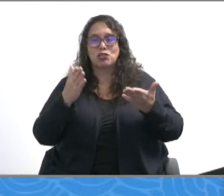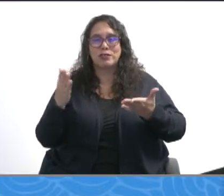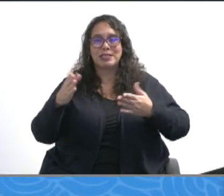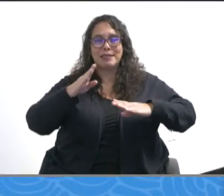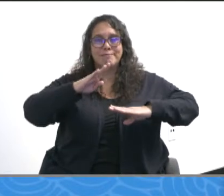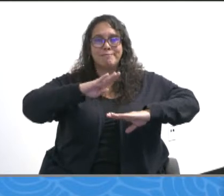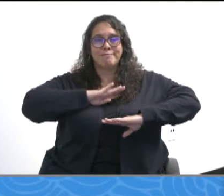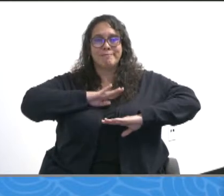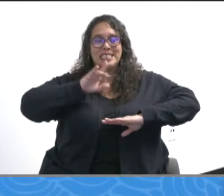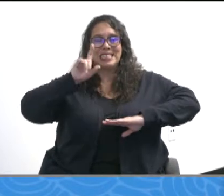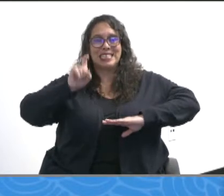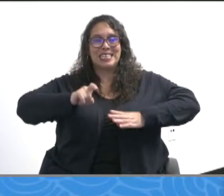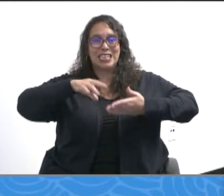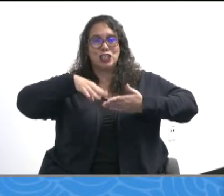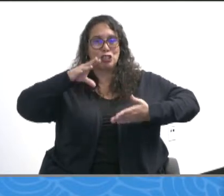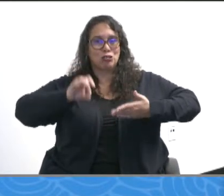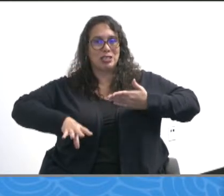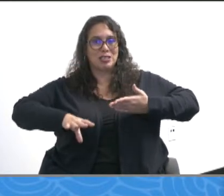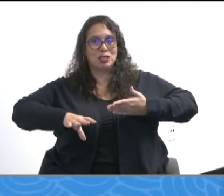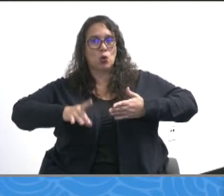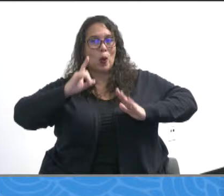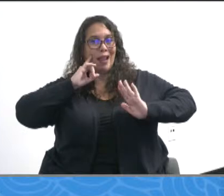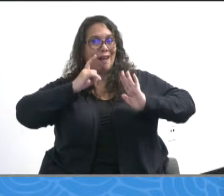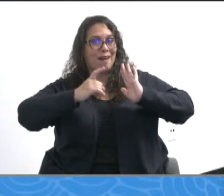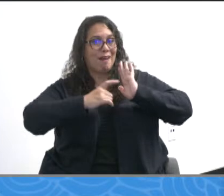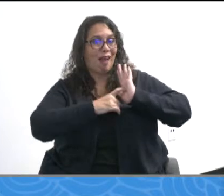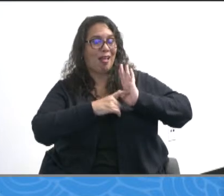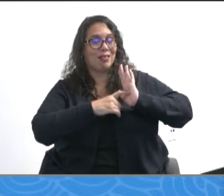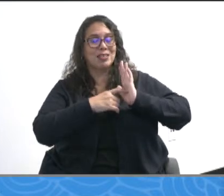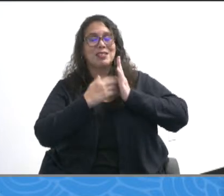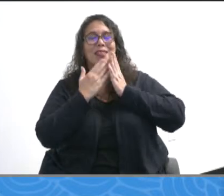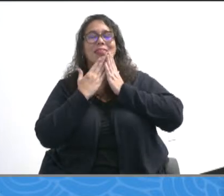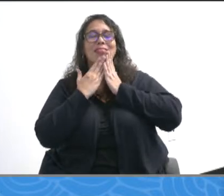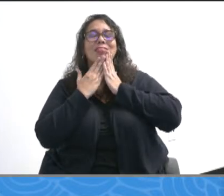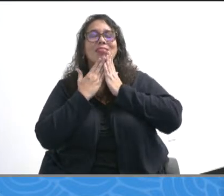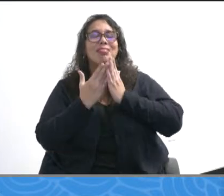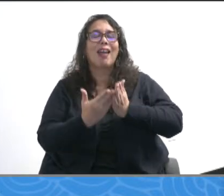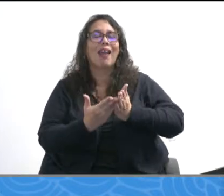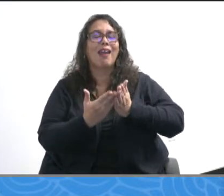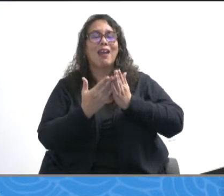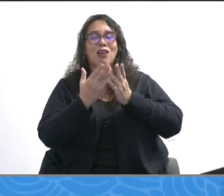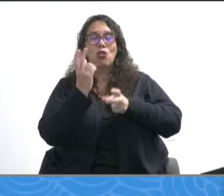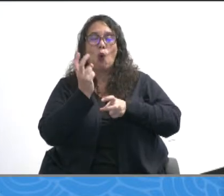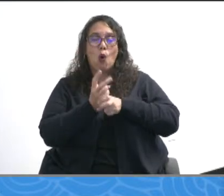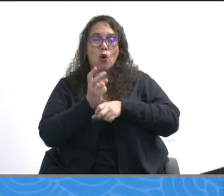So with that, we wanna acknowledge and sincerely thank the hard work and dedication of employees,